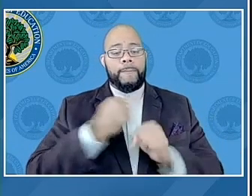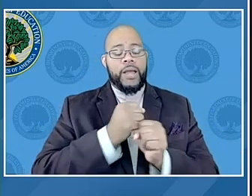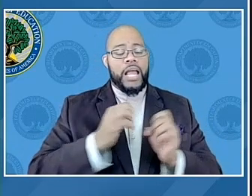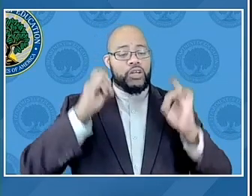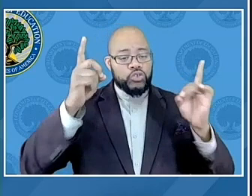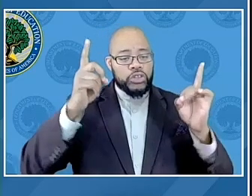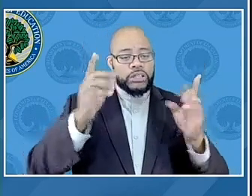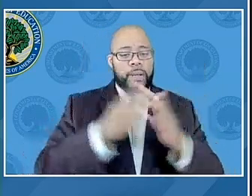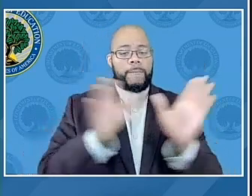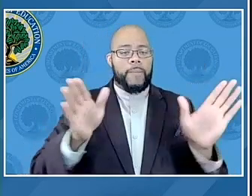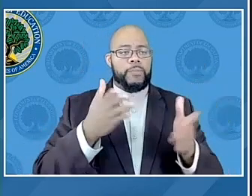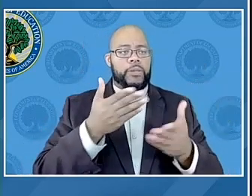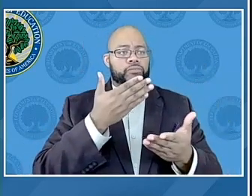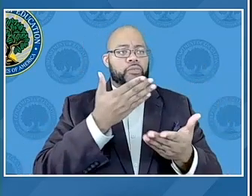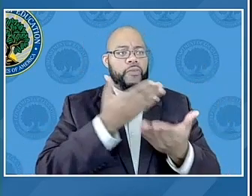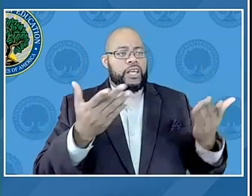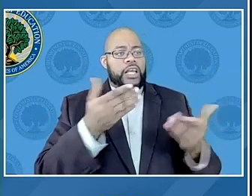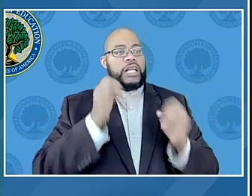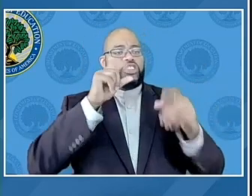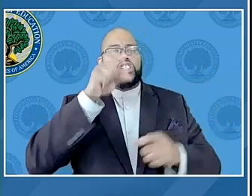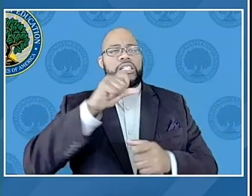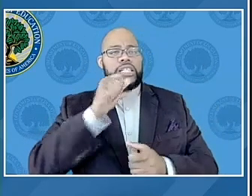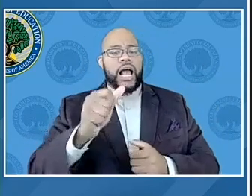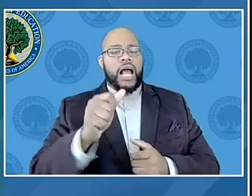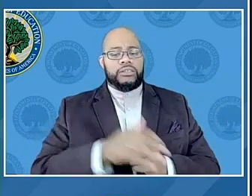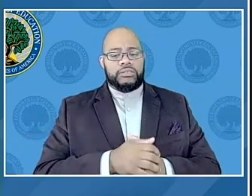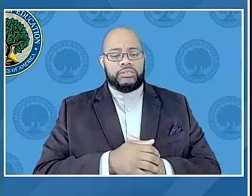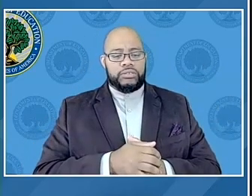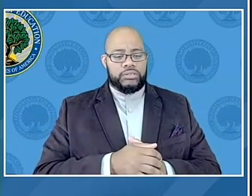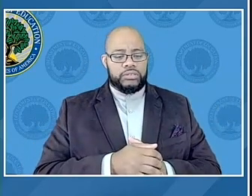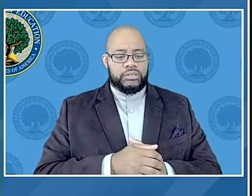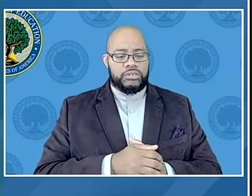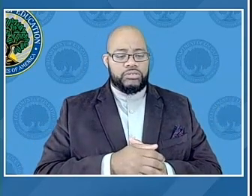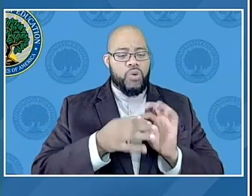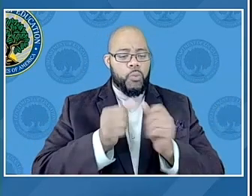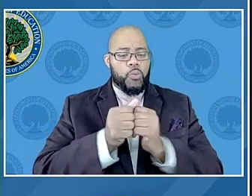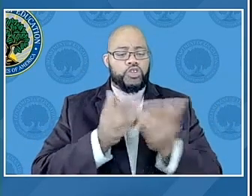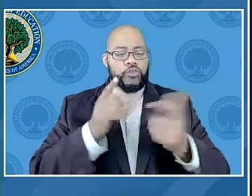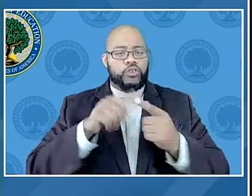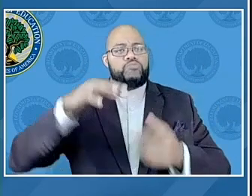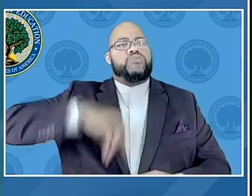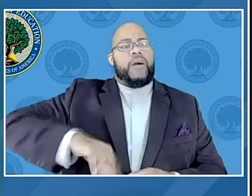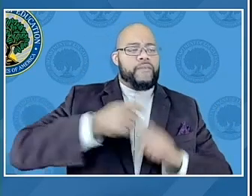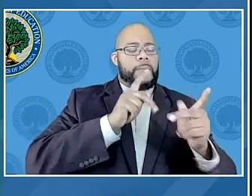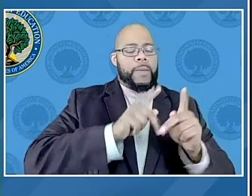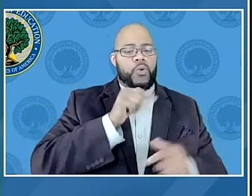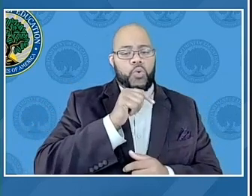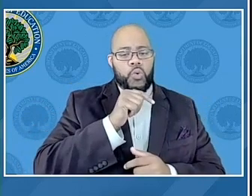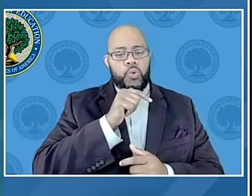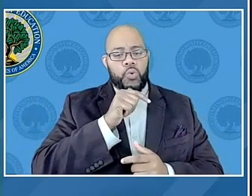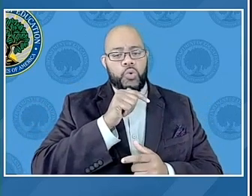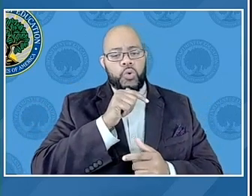Education should not be a route for servicers to profit off people who were born poor or working class.